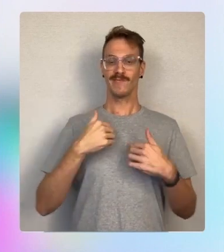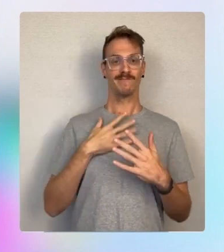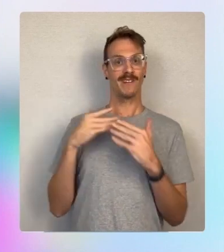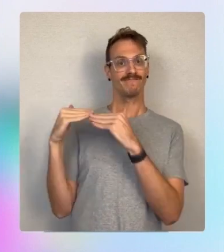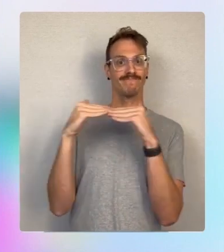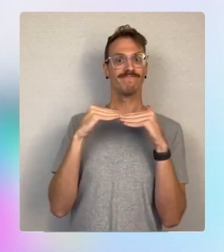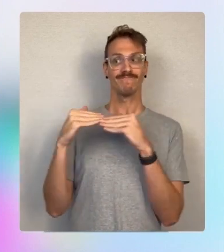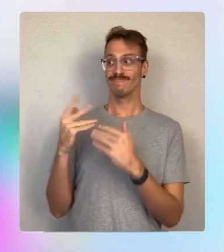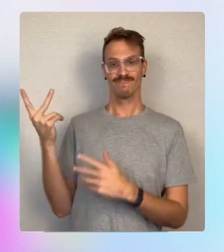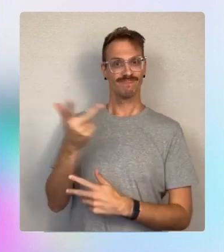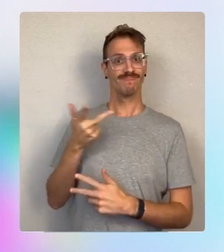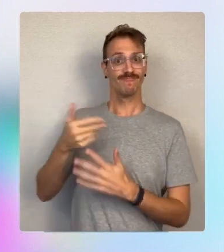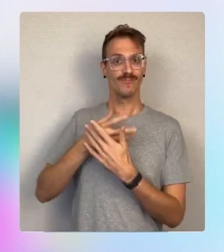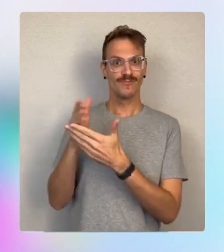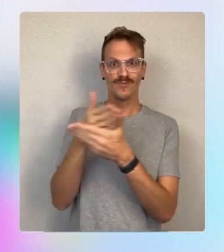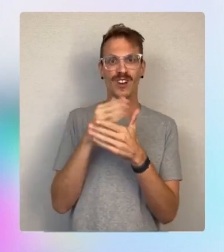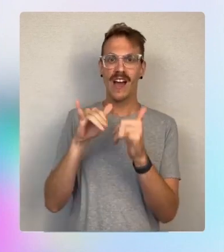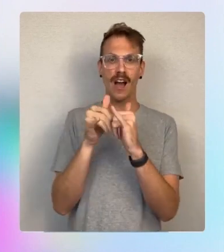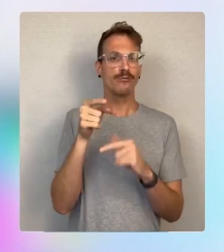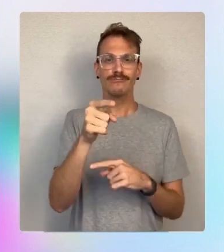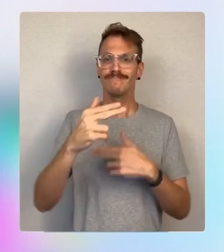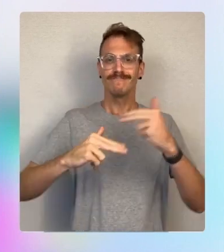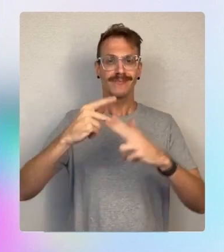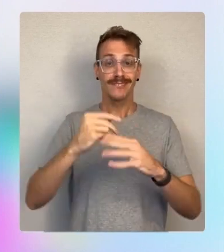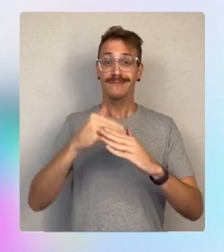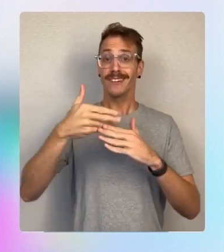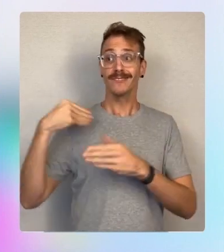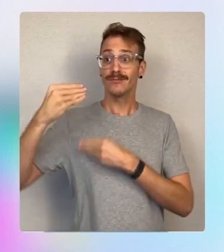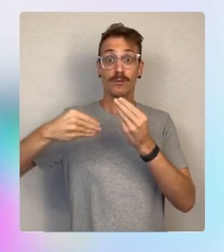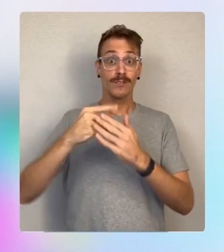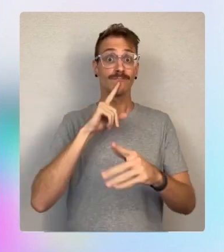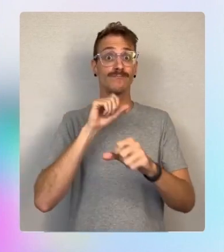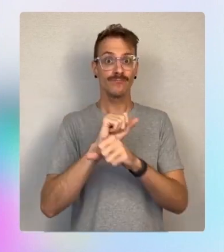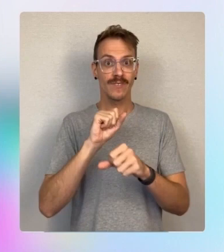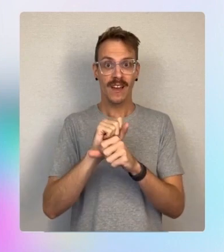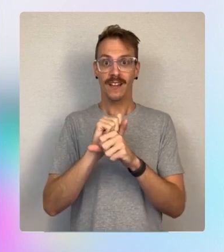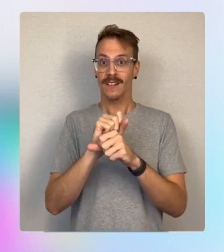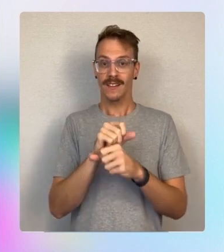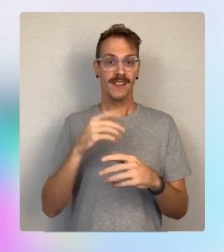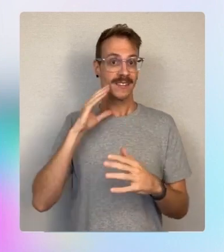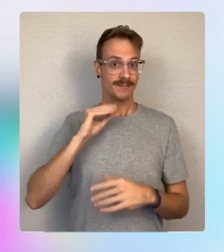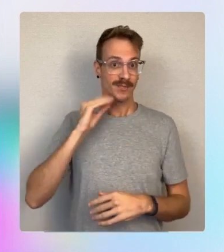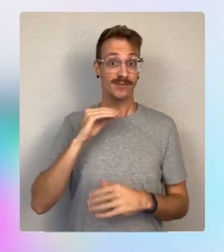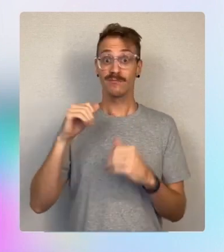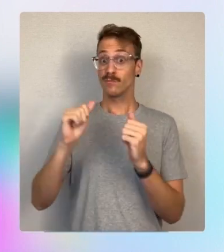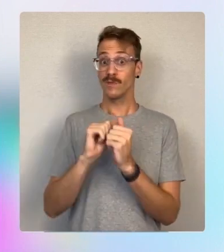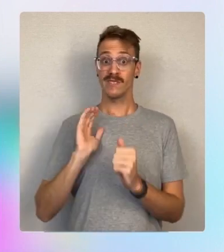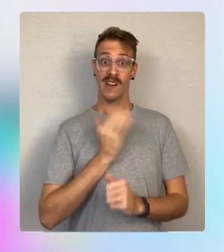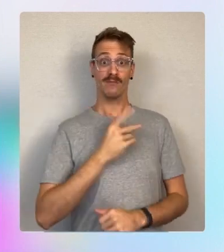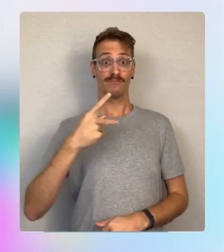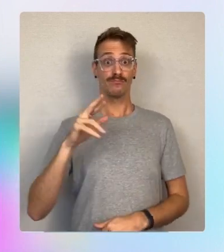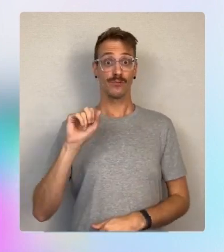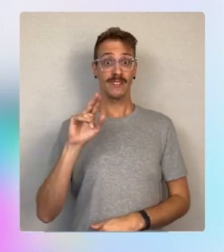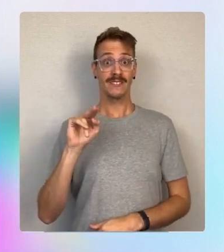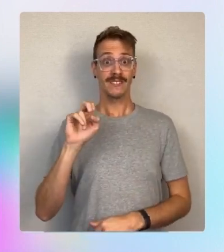how to build next generation Mixed Reality experiences using the Presence Platform and Meta Quest Pro.